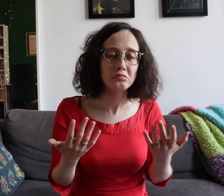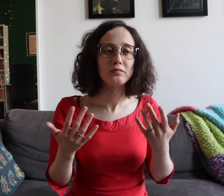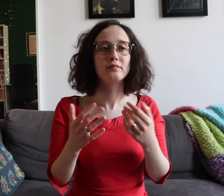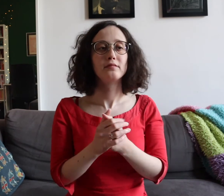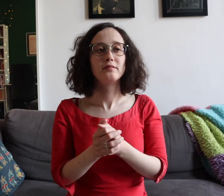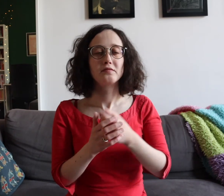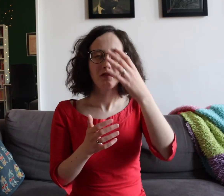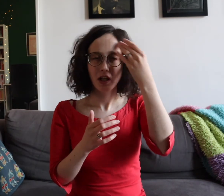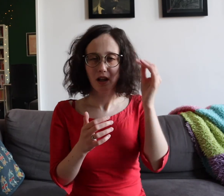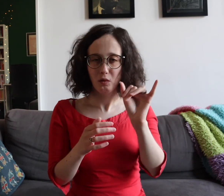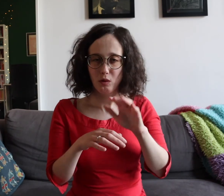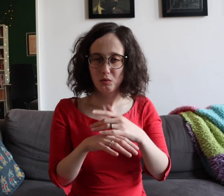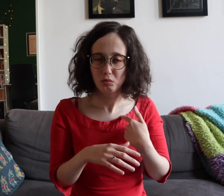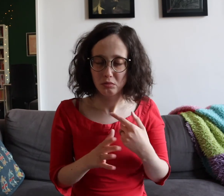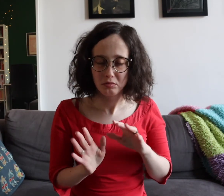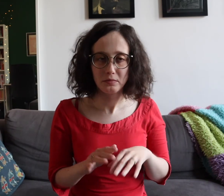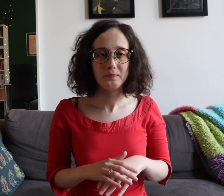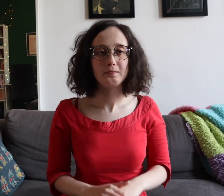I forgot what I was doing there that day, it doesn't really matter.